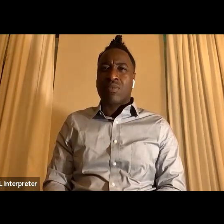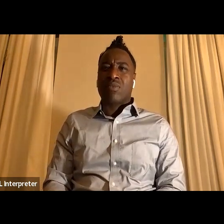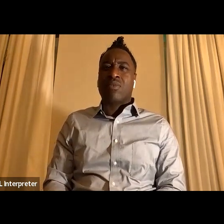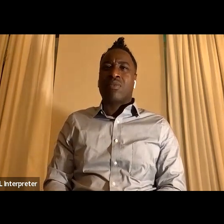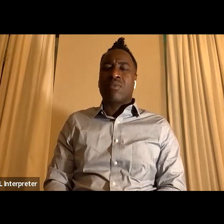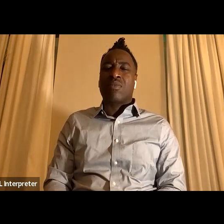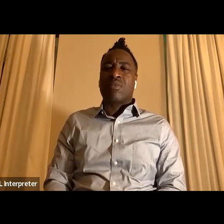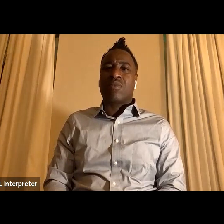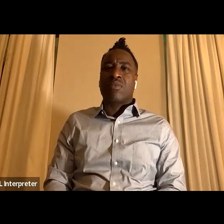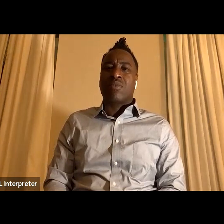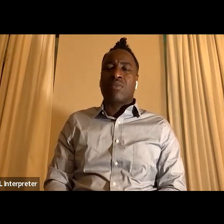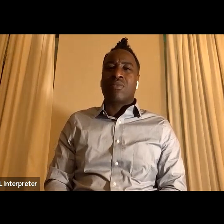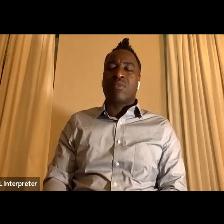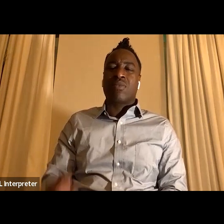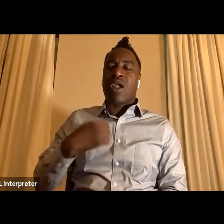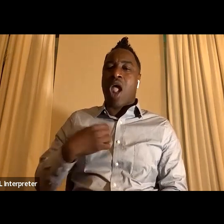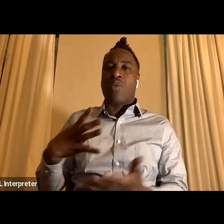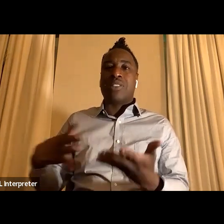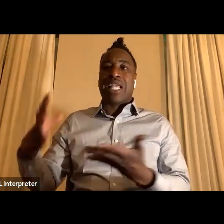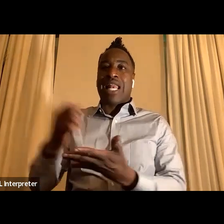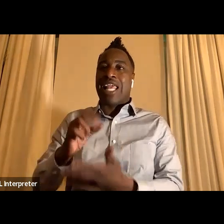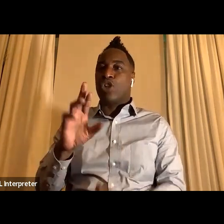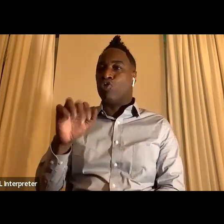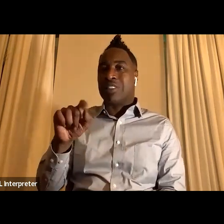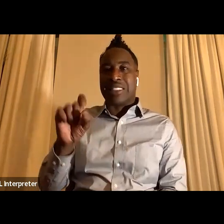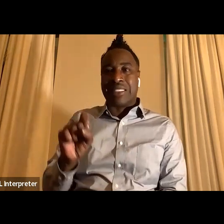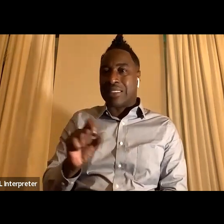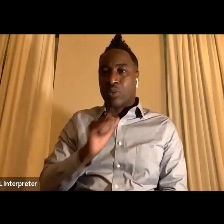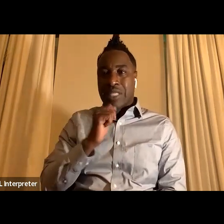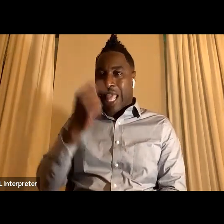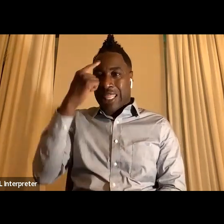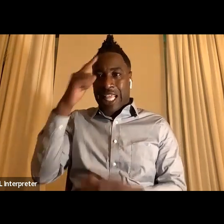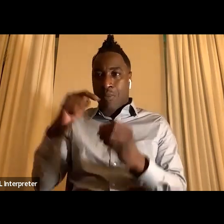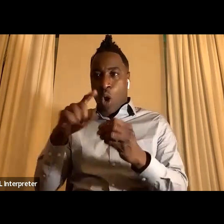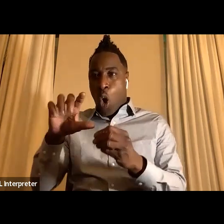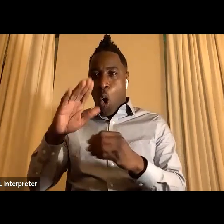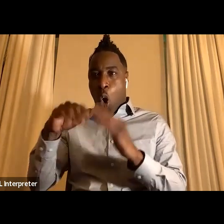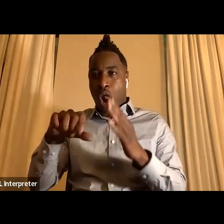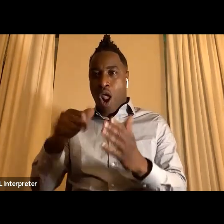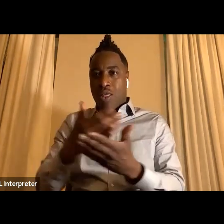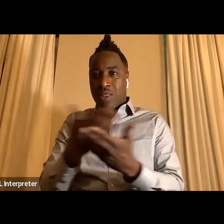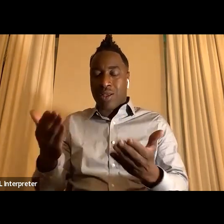I just collected the receipts. And so, yeah, sometimes I would write something,